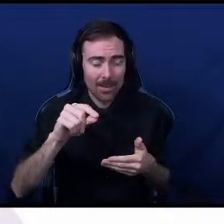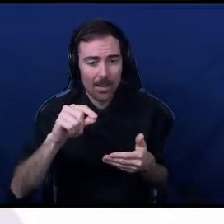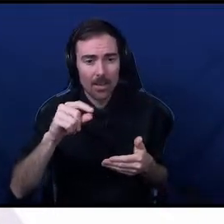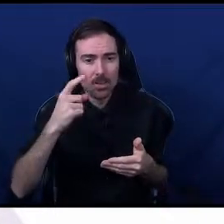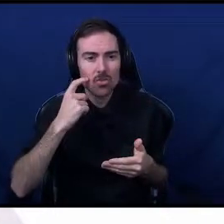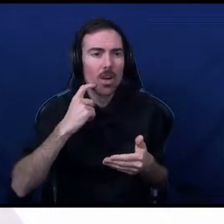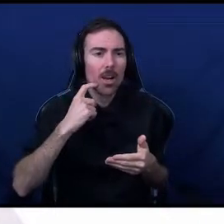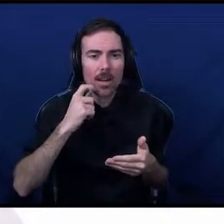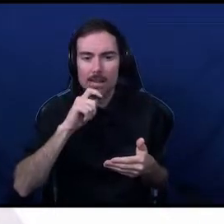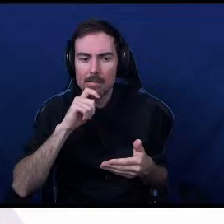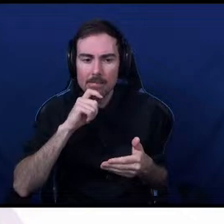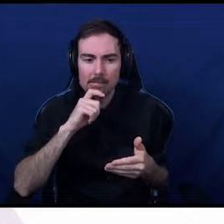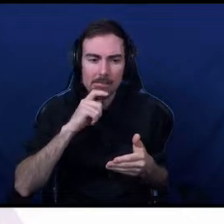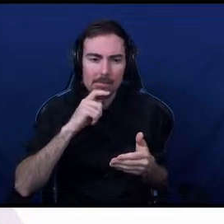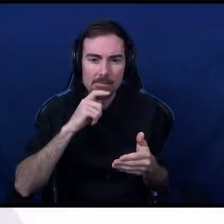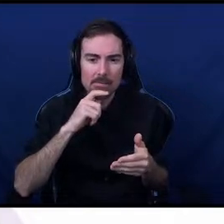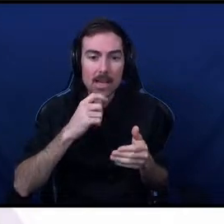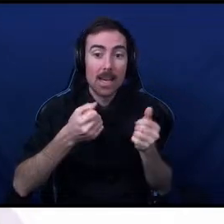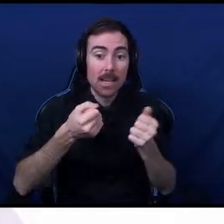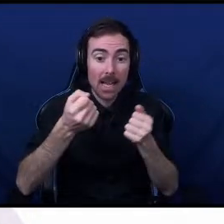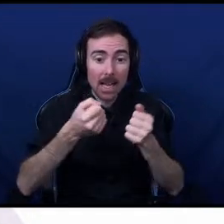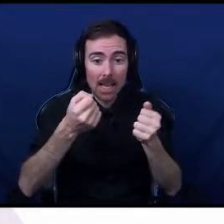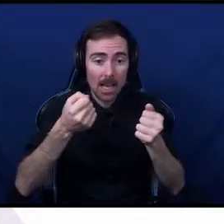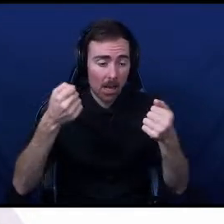car crashes. And it was looking at people who identified as